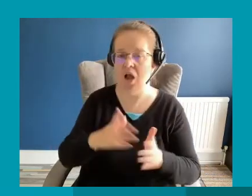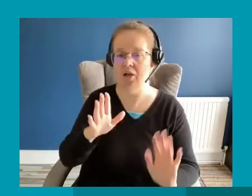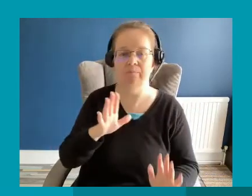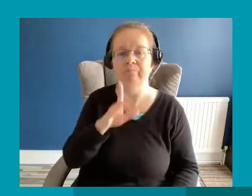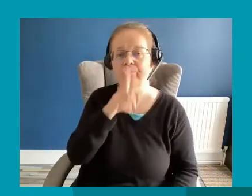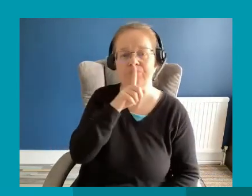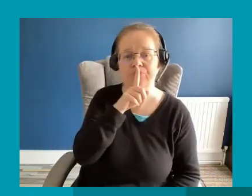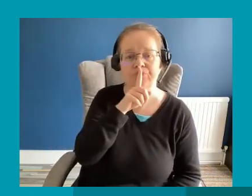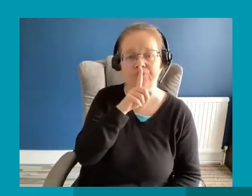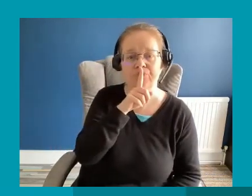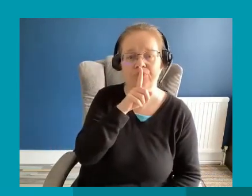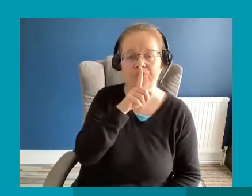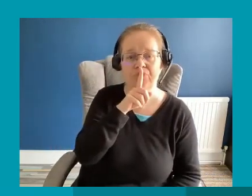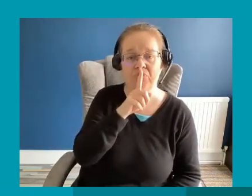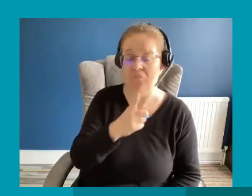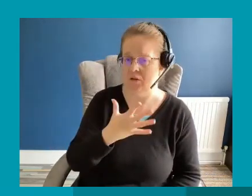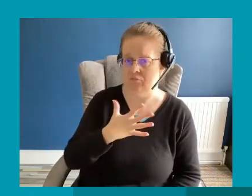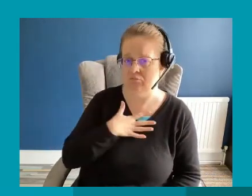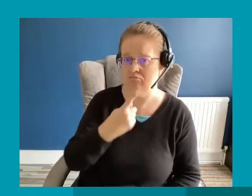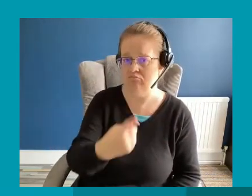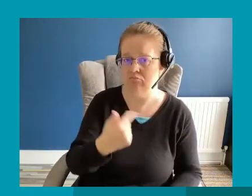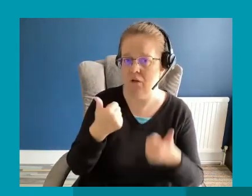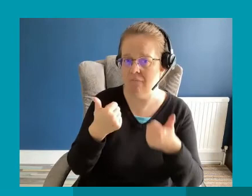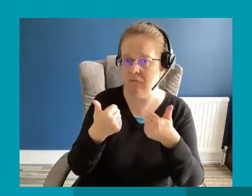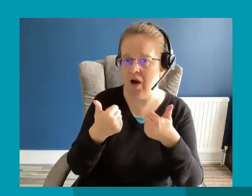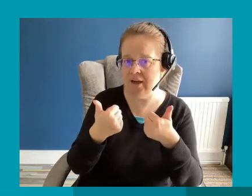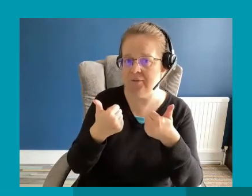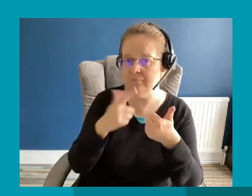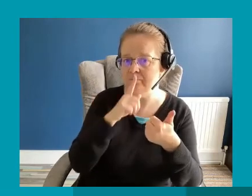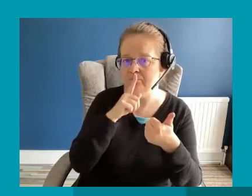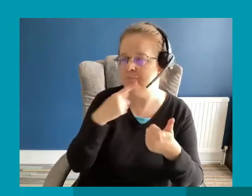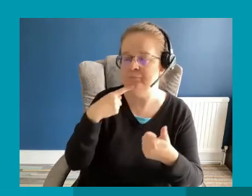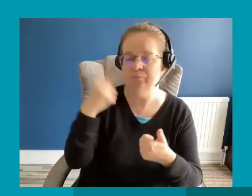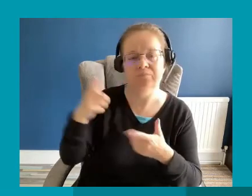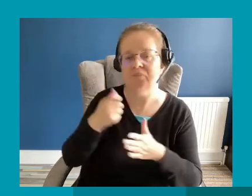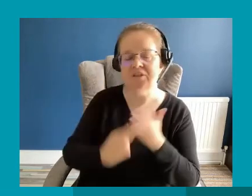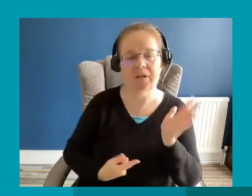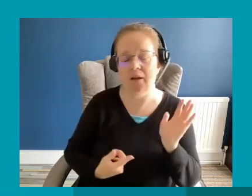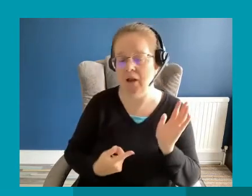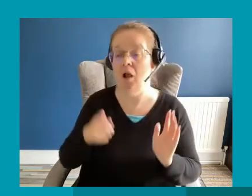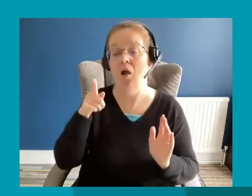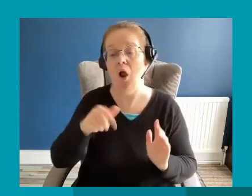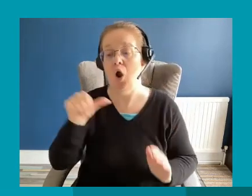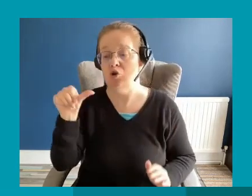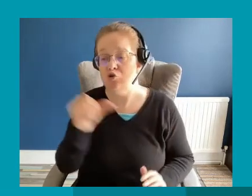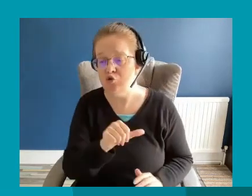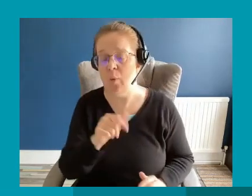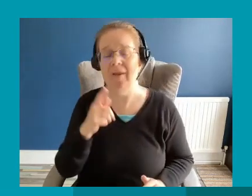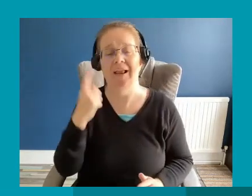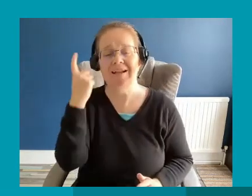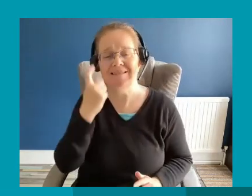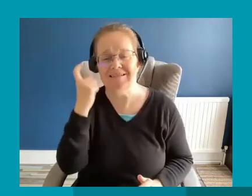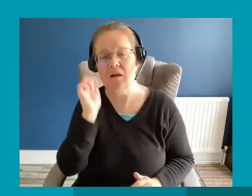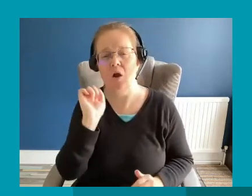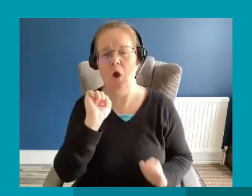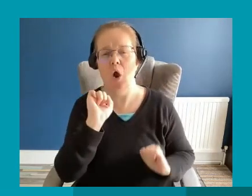and that's perfectly fine. You also should know that you can be considered that you must always be